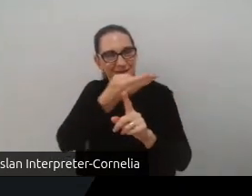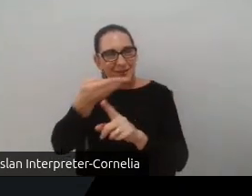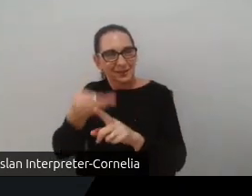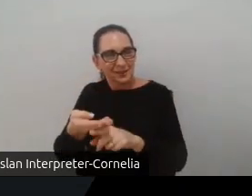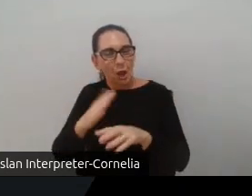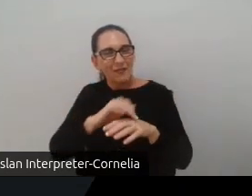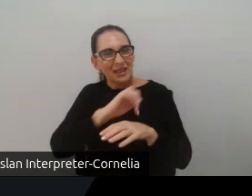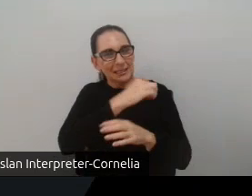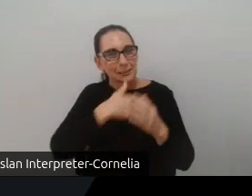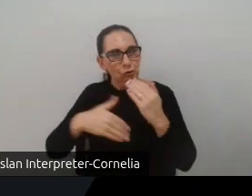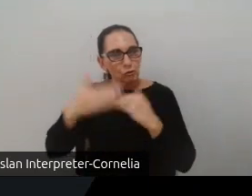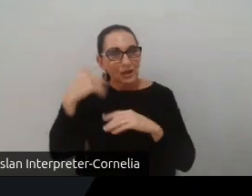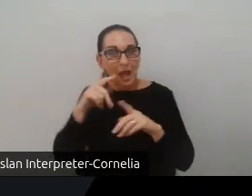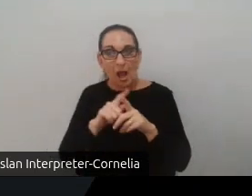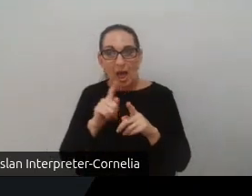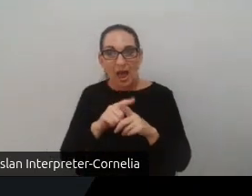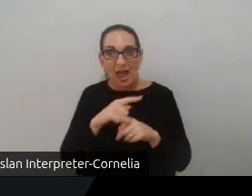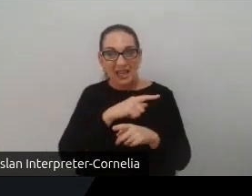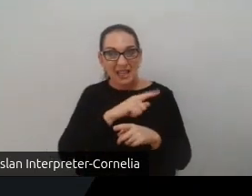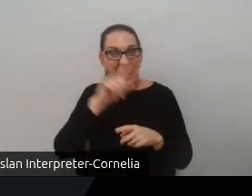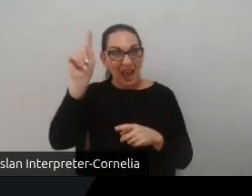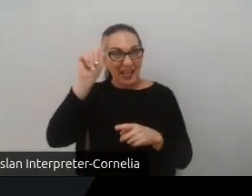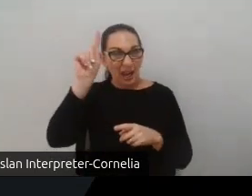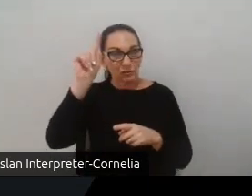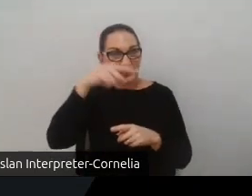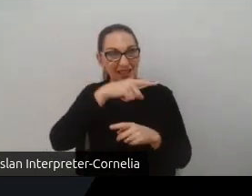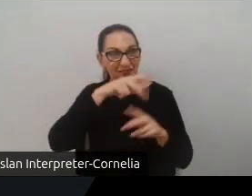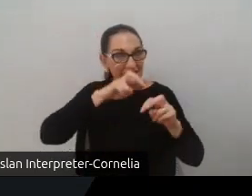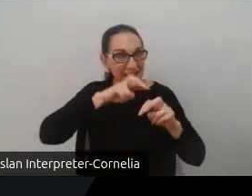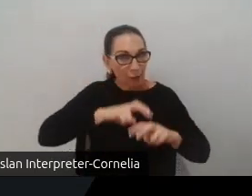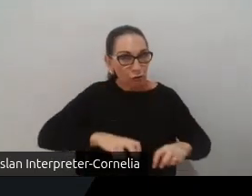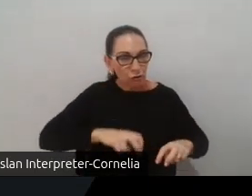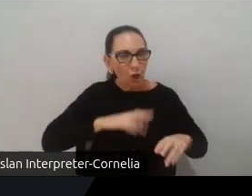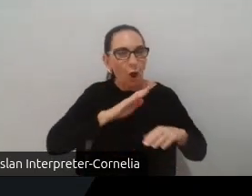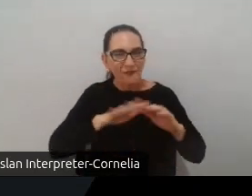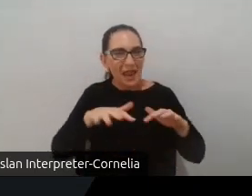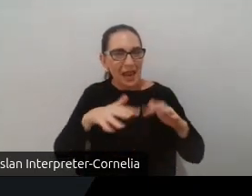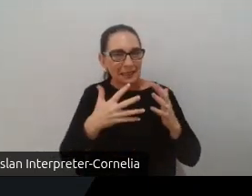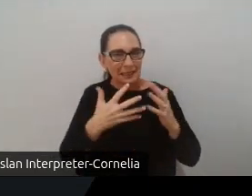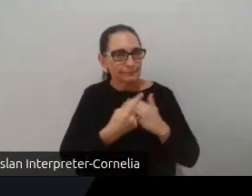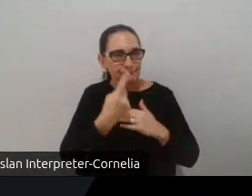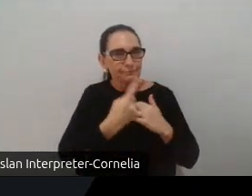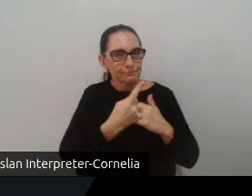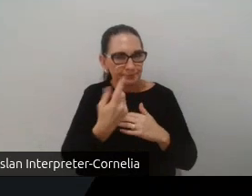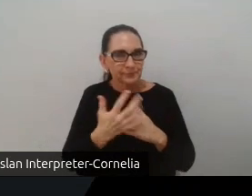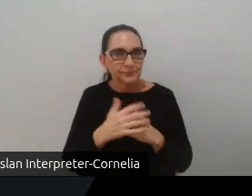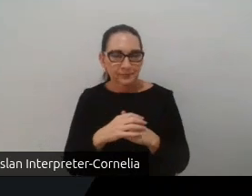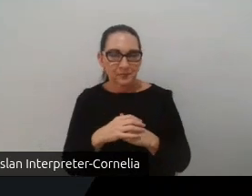For example, any active investigators into alleged breaches. Um so this information will be